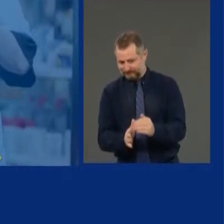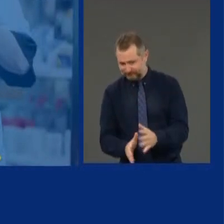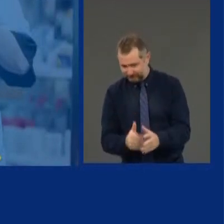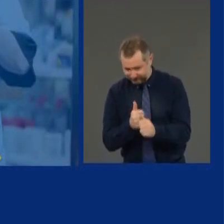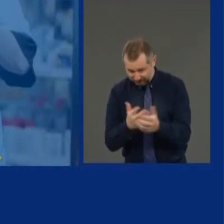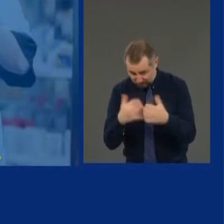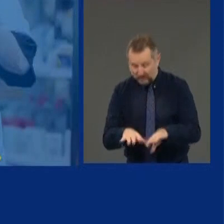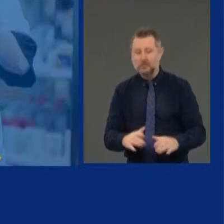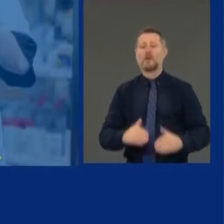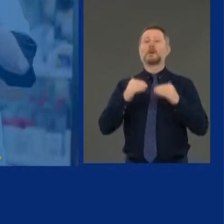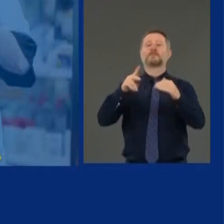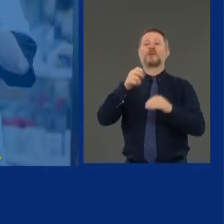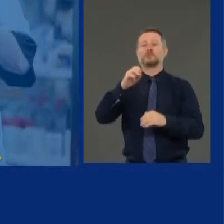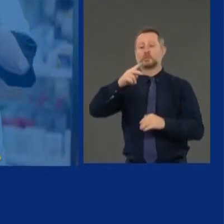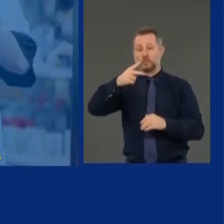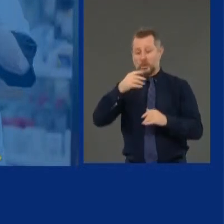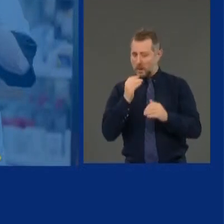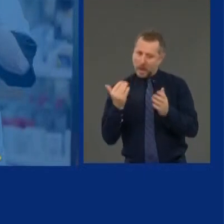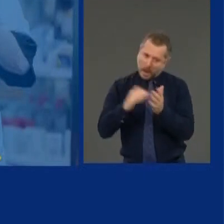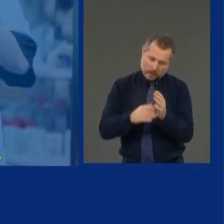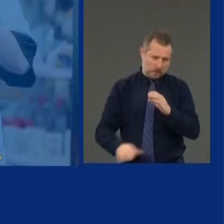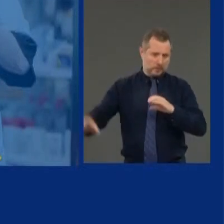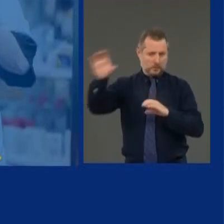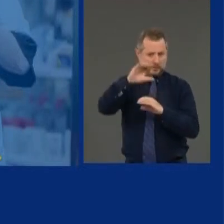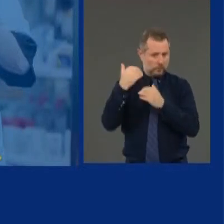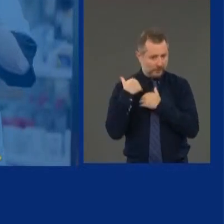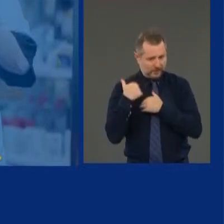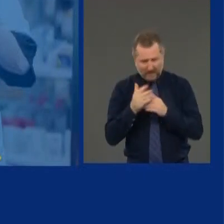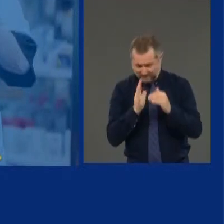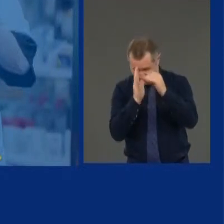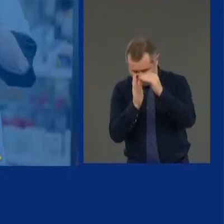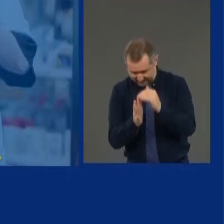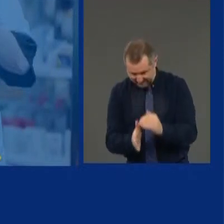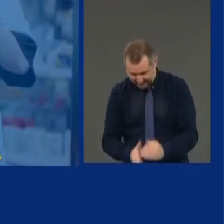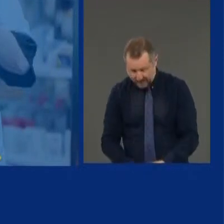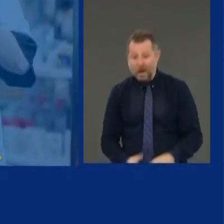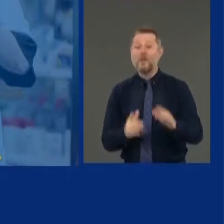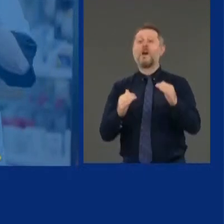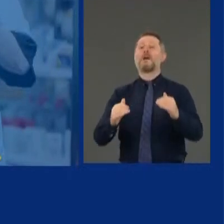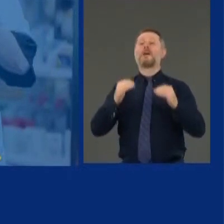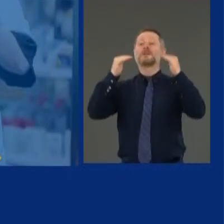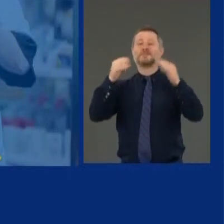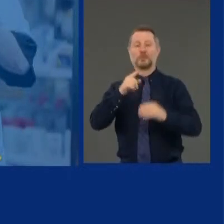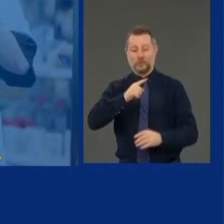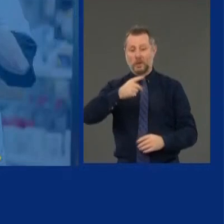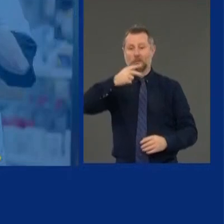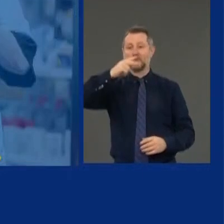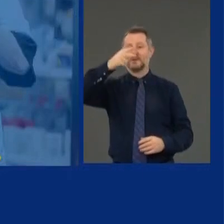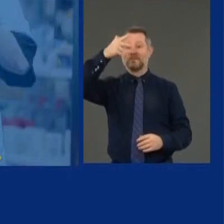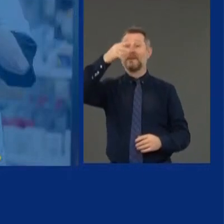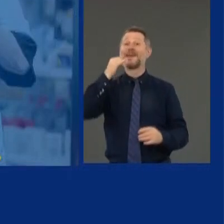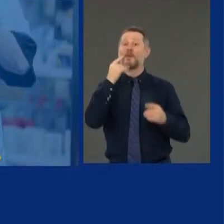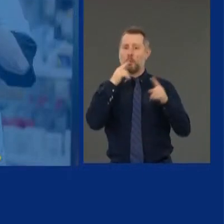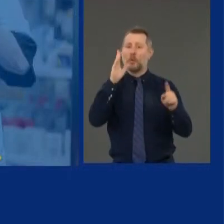ACT TOGETHER. AND THEY HAVE TO. BECAUSE THIS ONLY WORKS IF THE